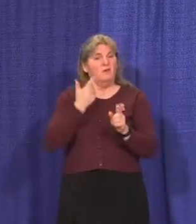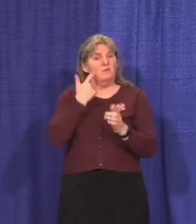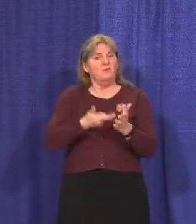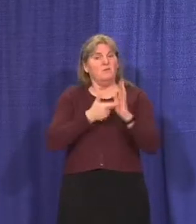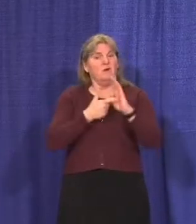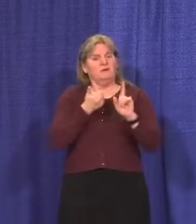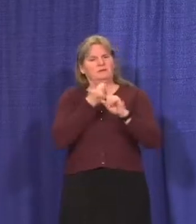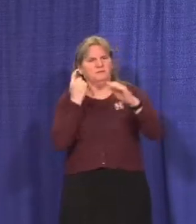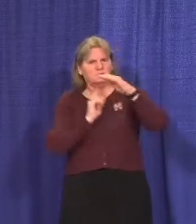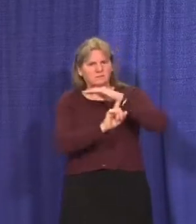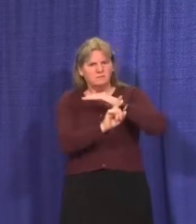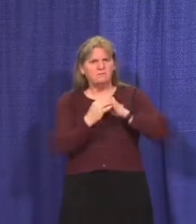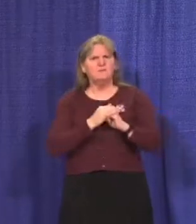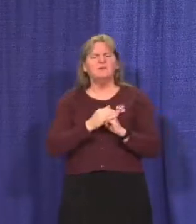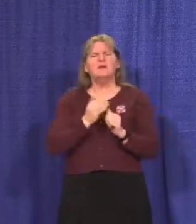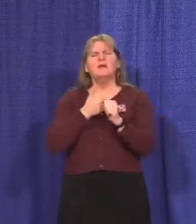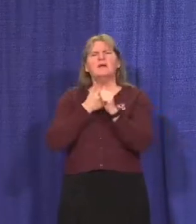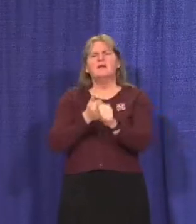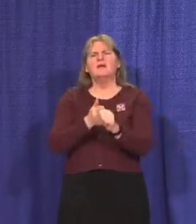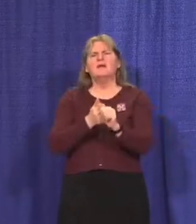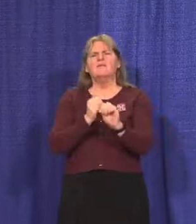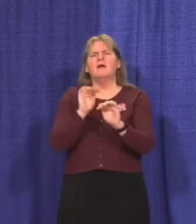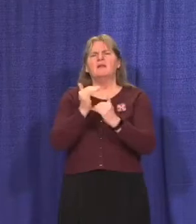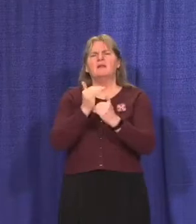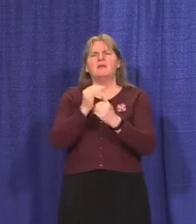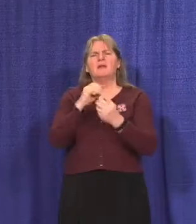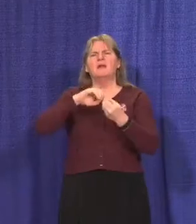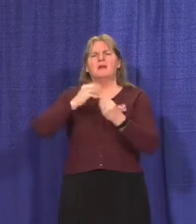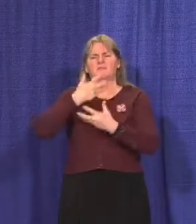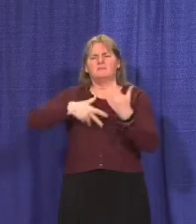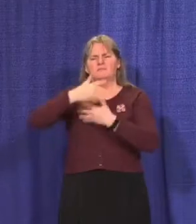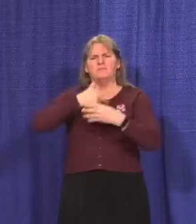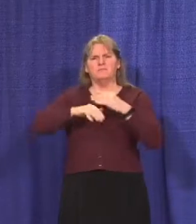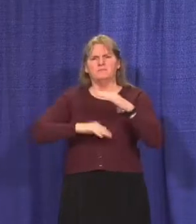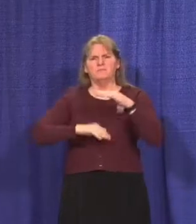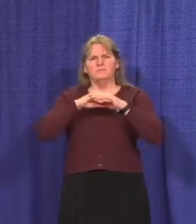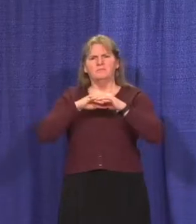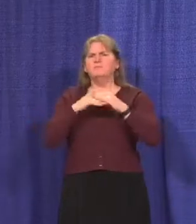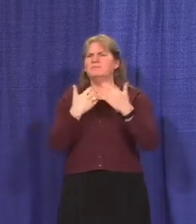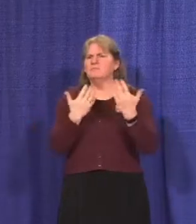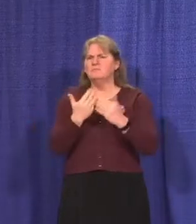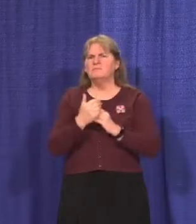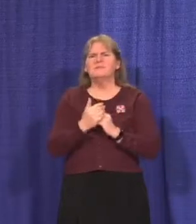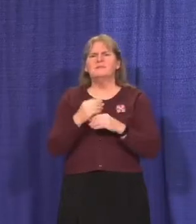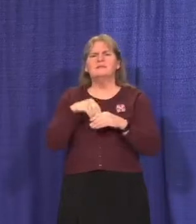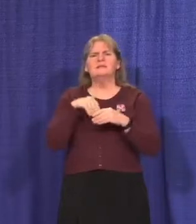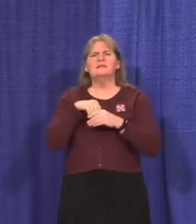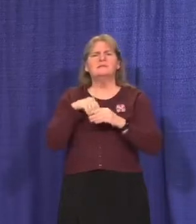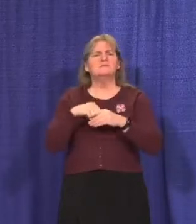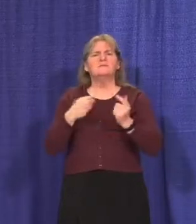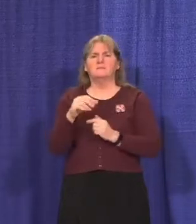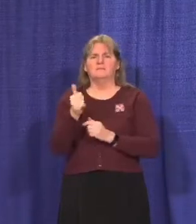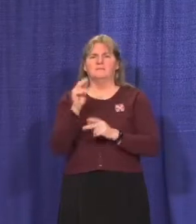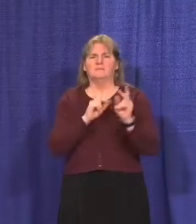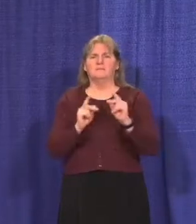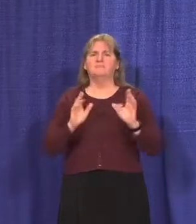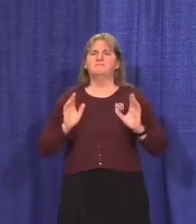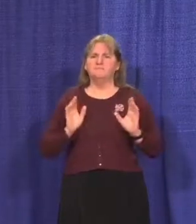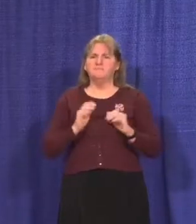guidelines in place that include limiting and/or gatherings. Also remember to mask up in